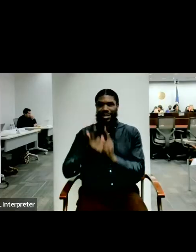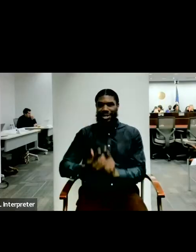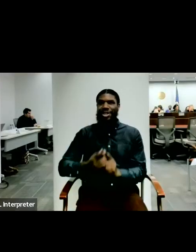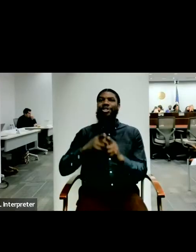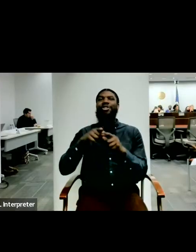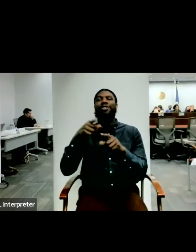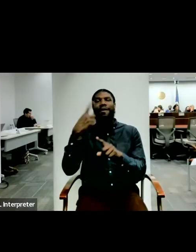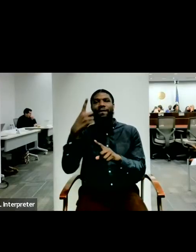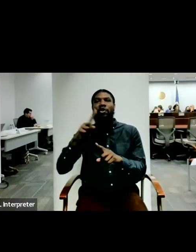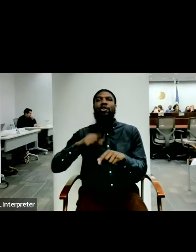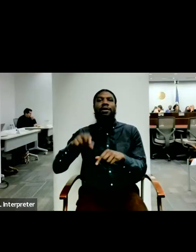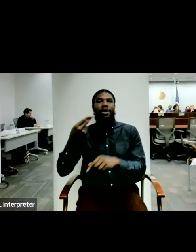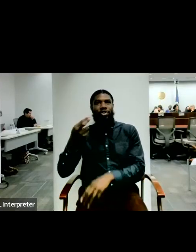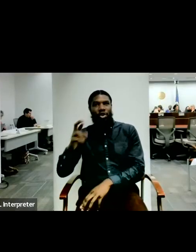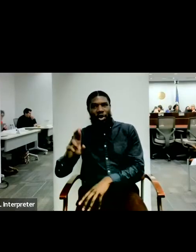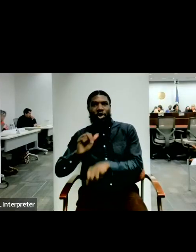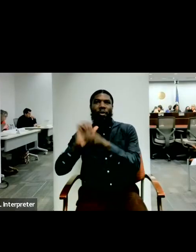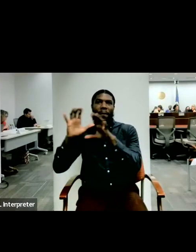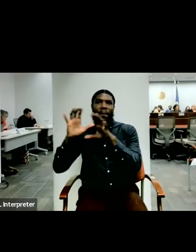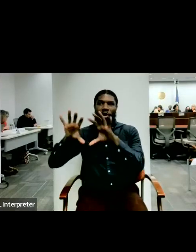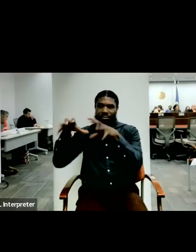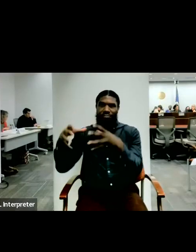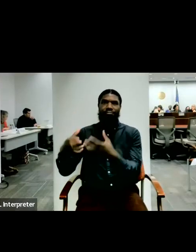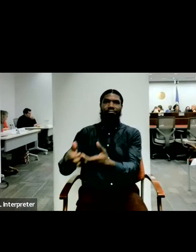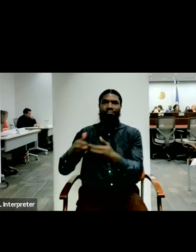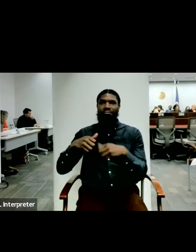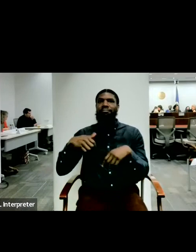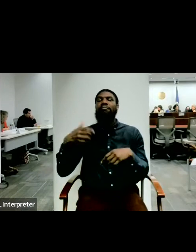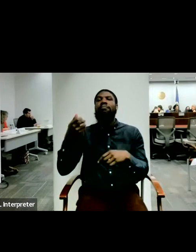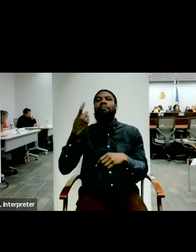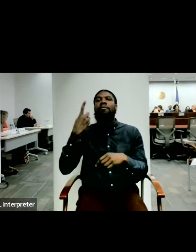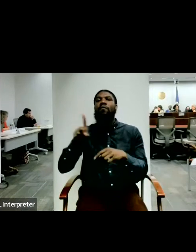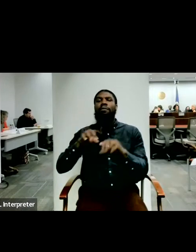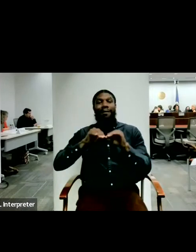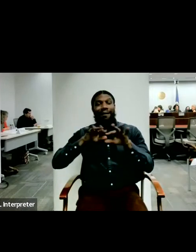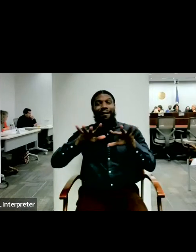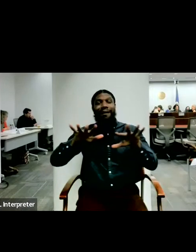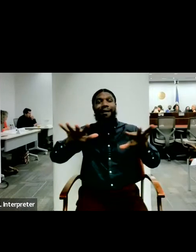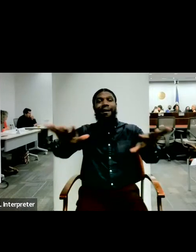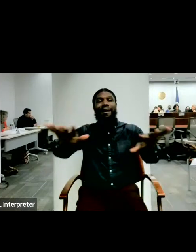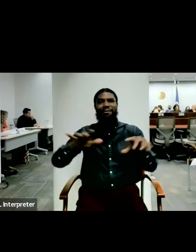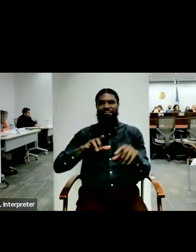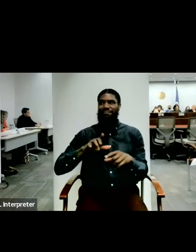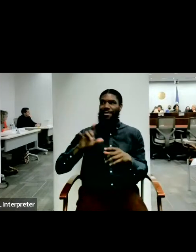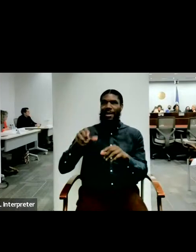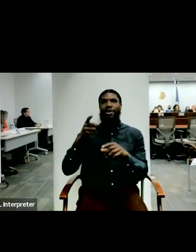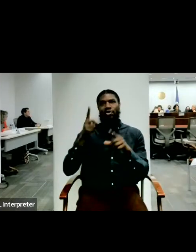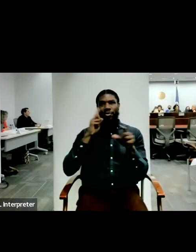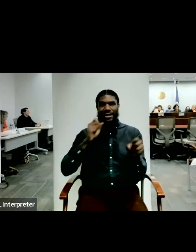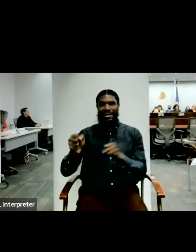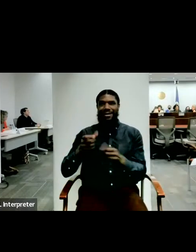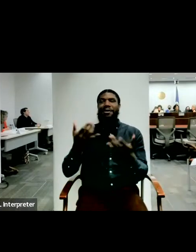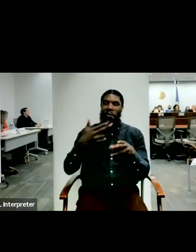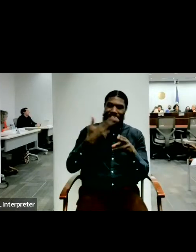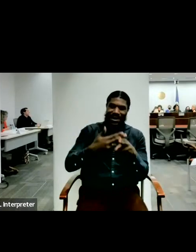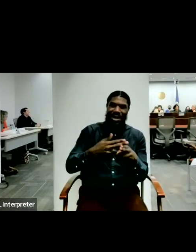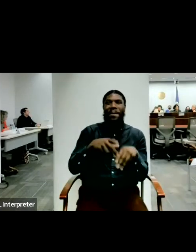employers would be helpful for at least getting the word across of what this strategic or now renamed compliance plan um actually does.